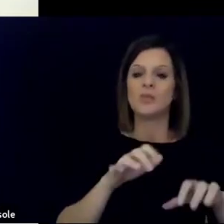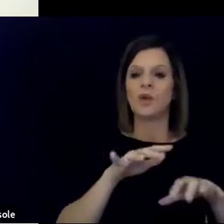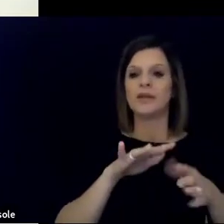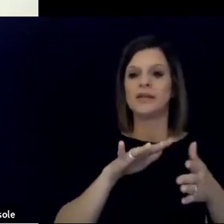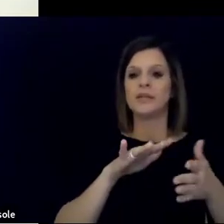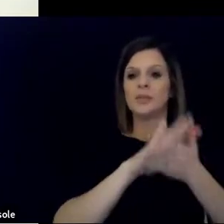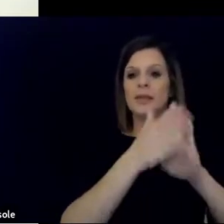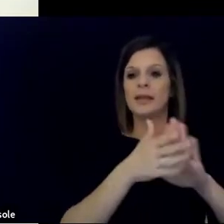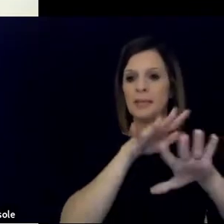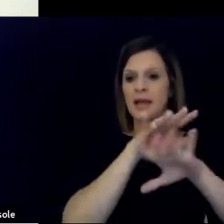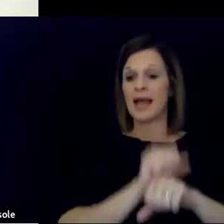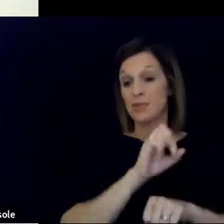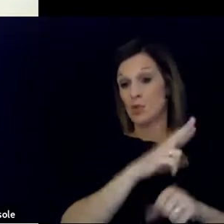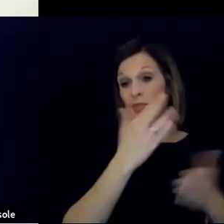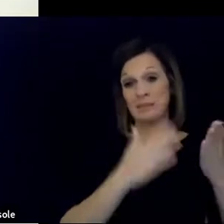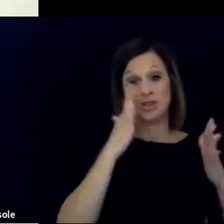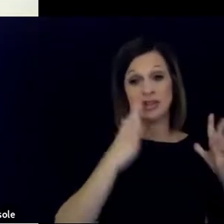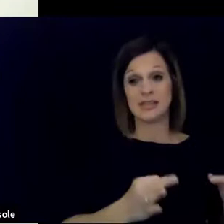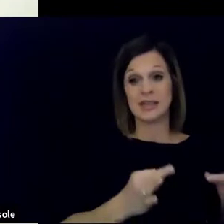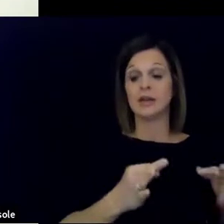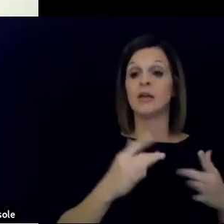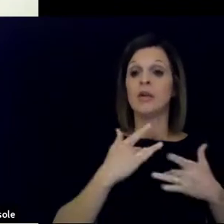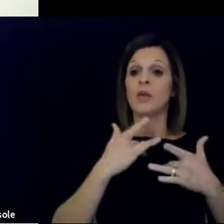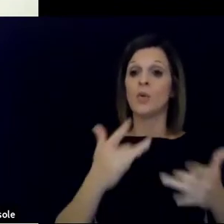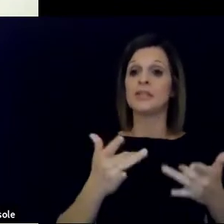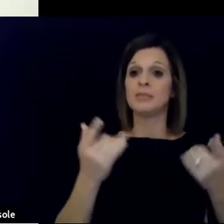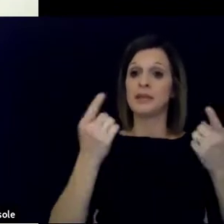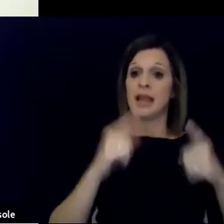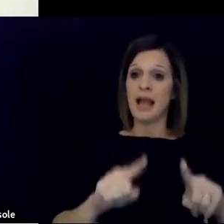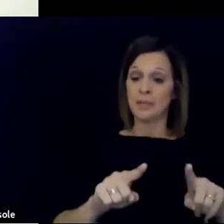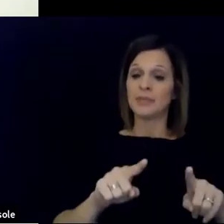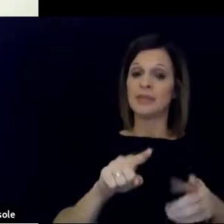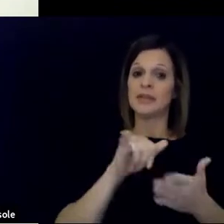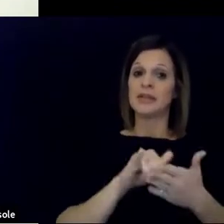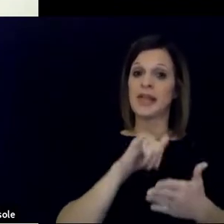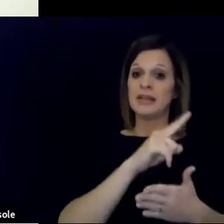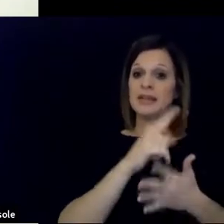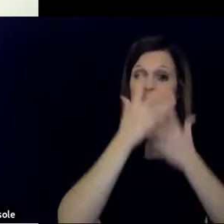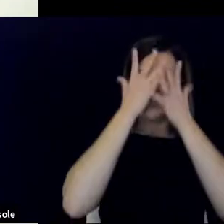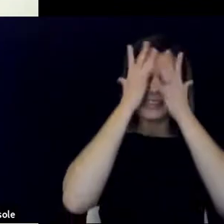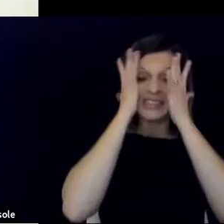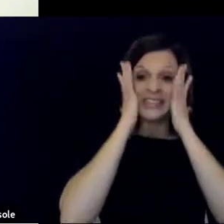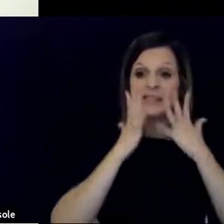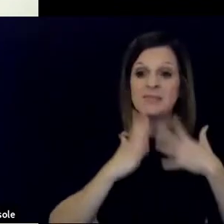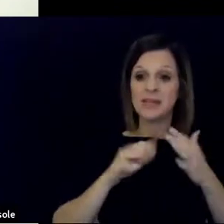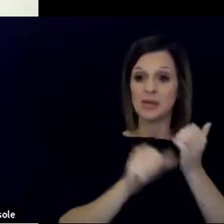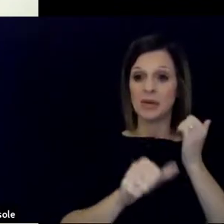what usually happened after Jacob smeared himself, was he got in the bathtub to get cleaned off.